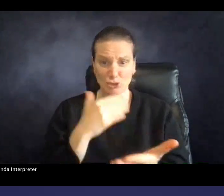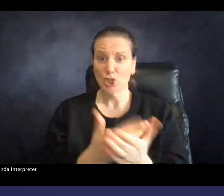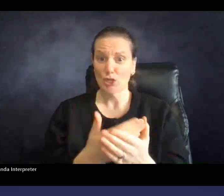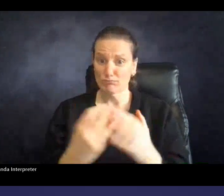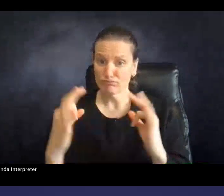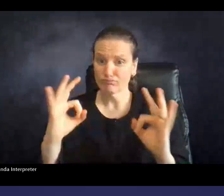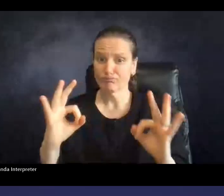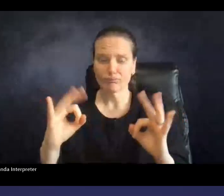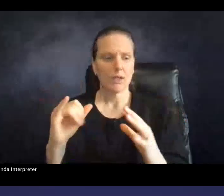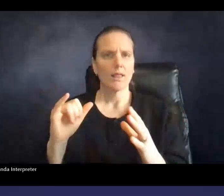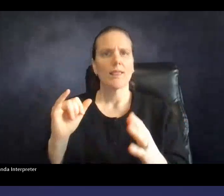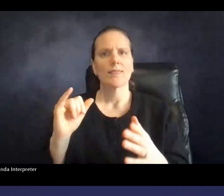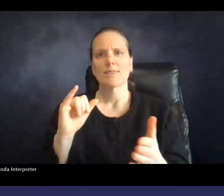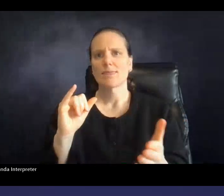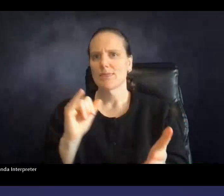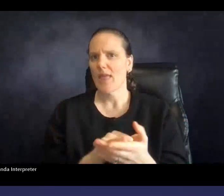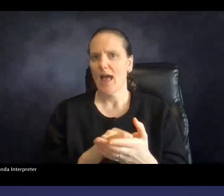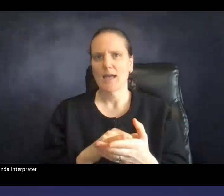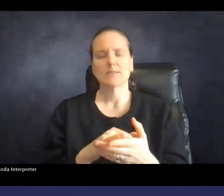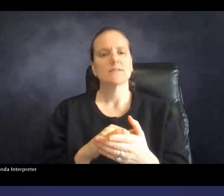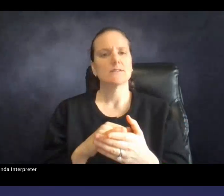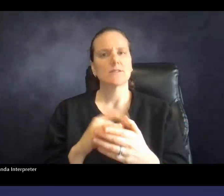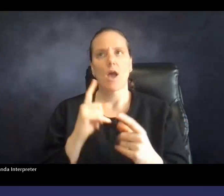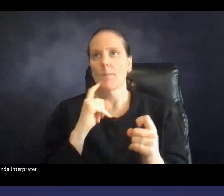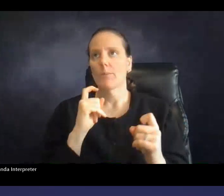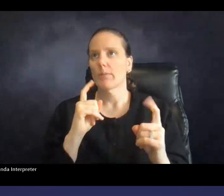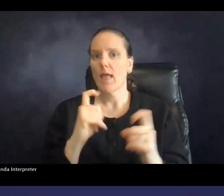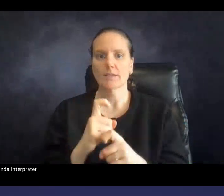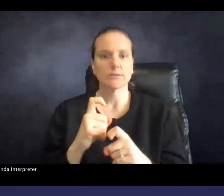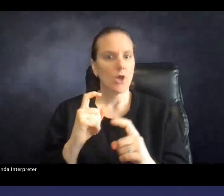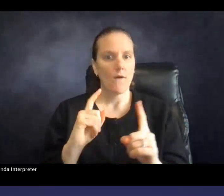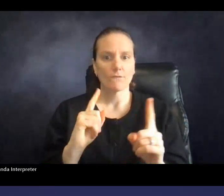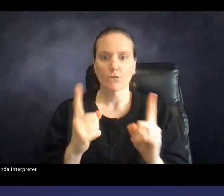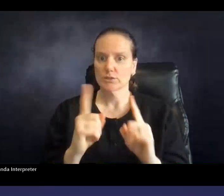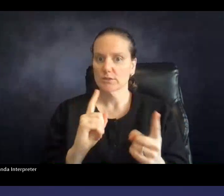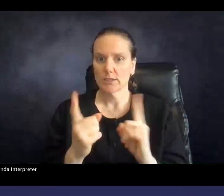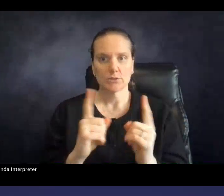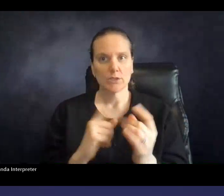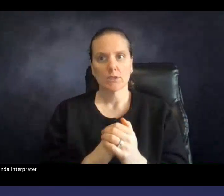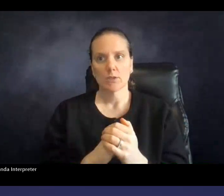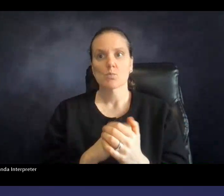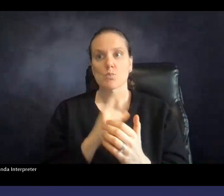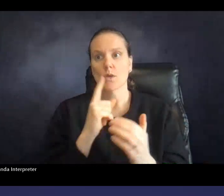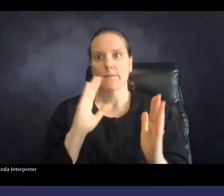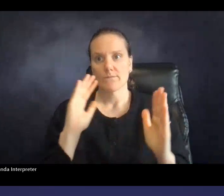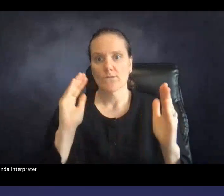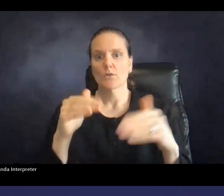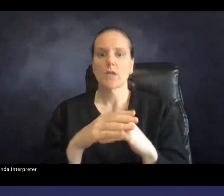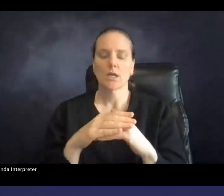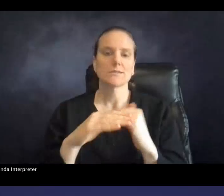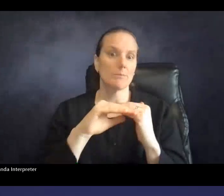It's such a com. I said it's a co it's a definitely a complex conversation that we're really focused on. Stability, stability, stability.